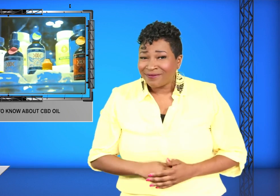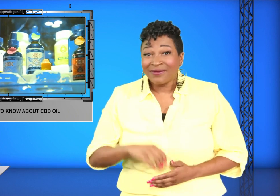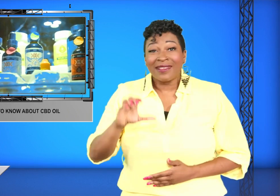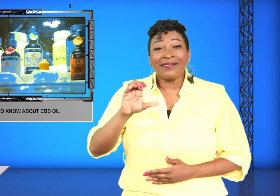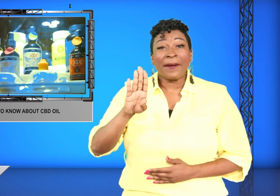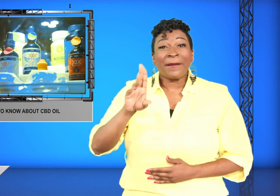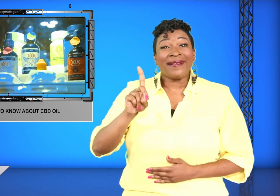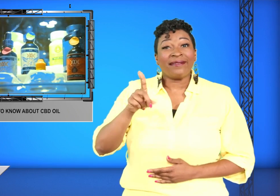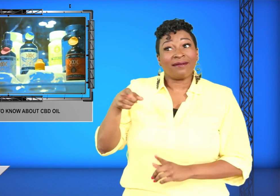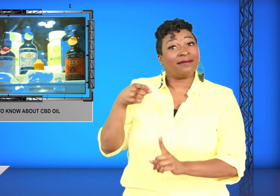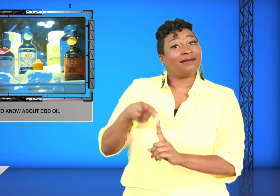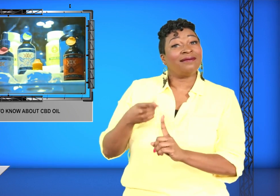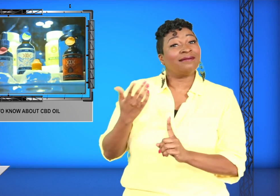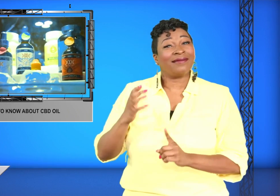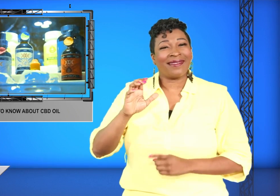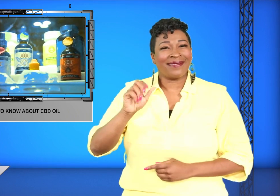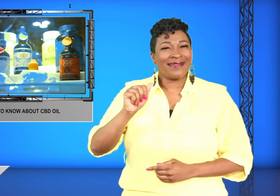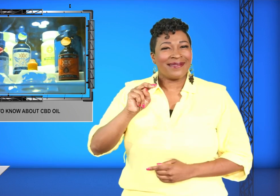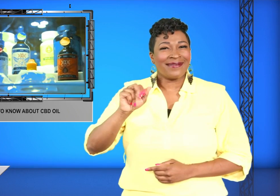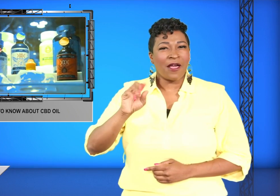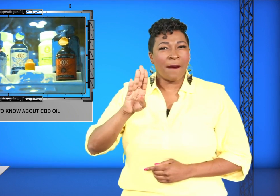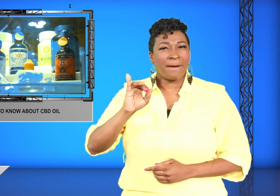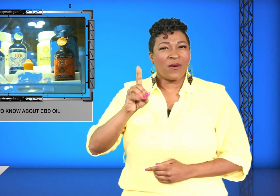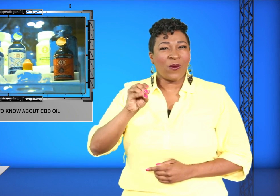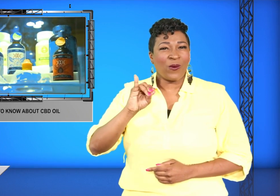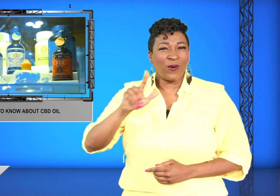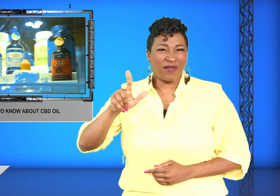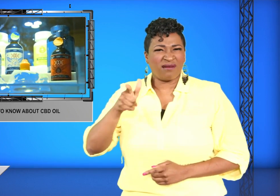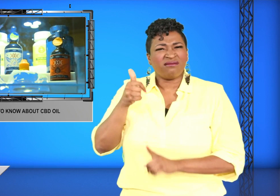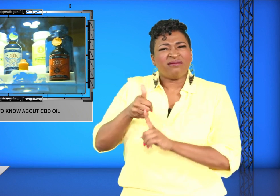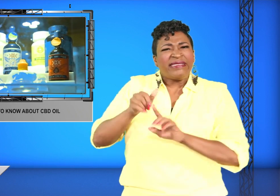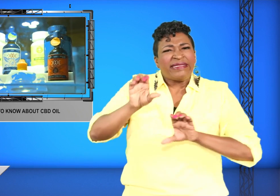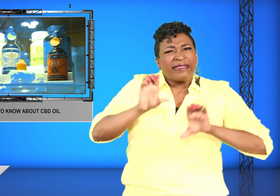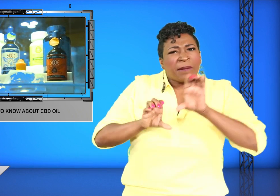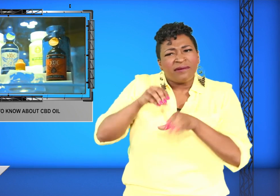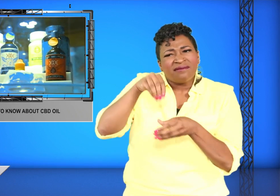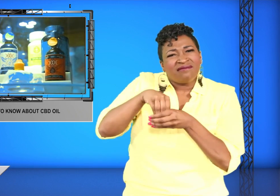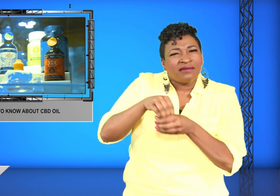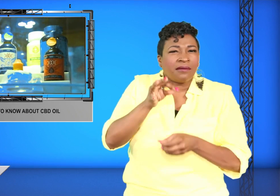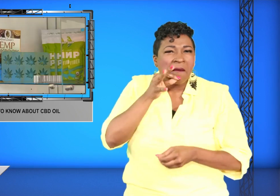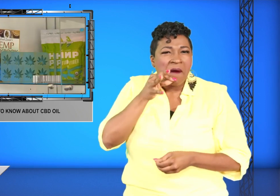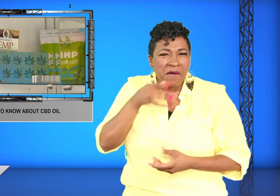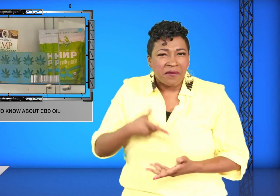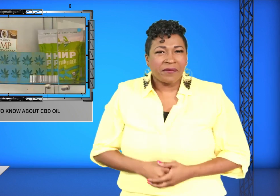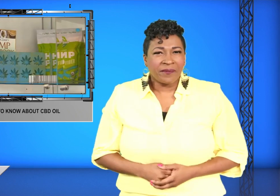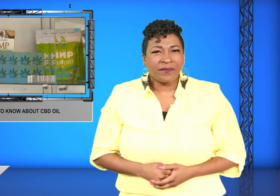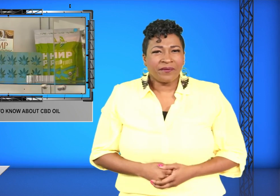Cannabidiol, or CBD, is a chemical in marijuana.